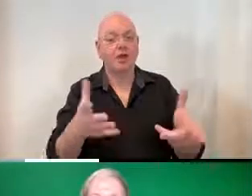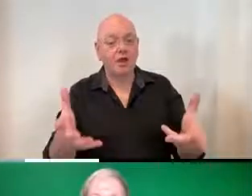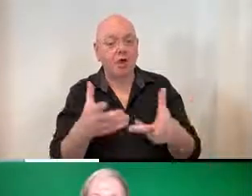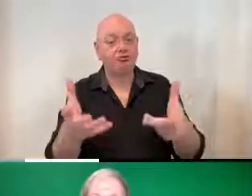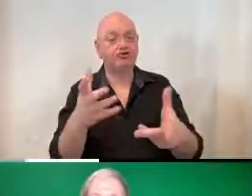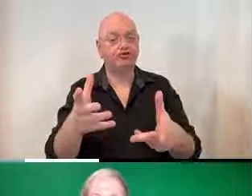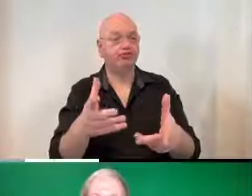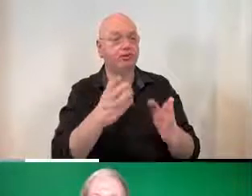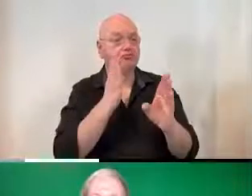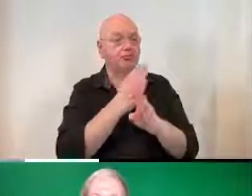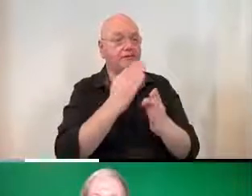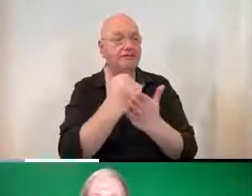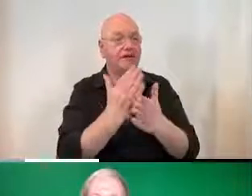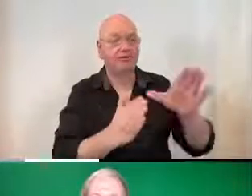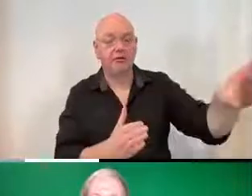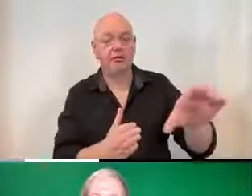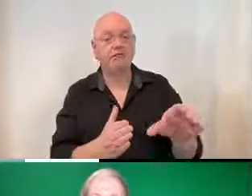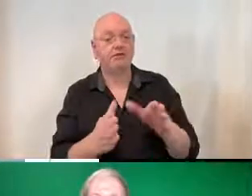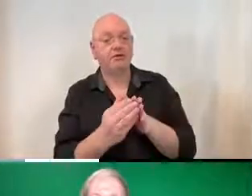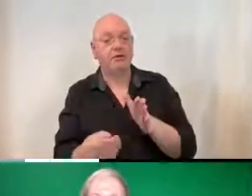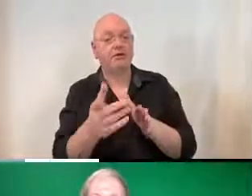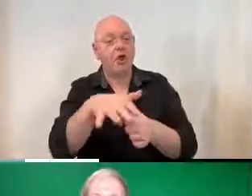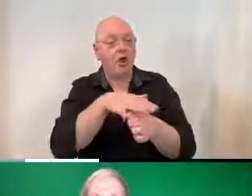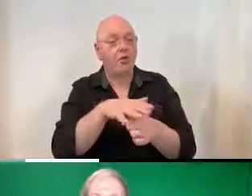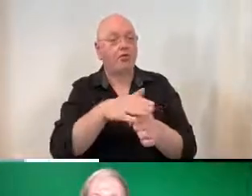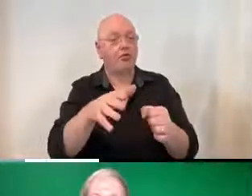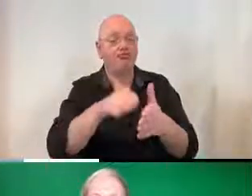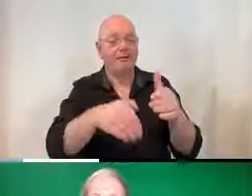This is reuse of an old police station and then